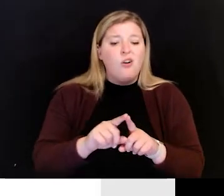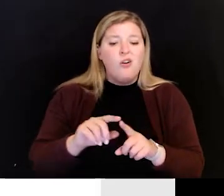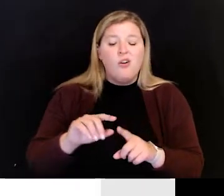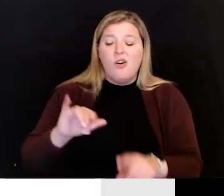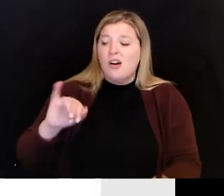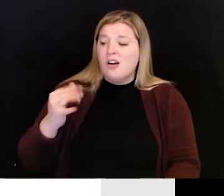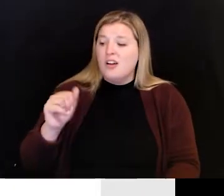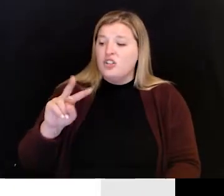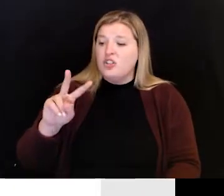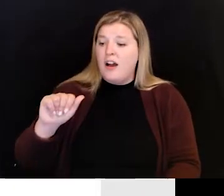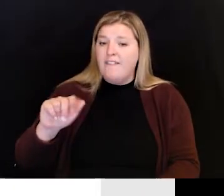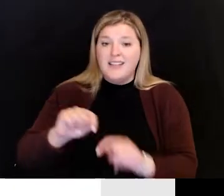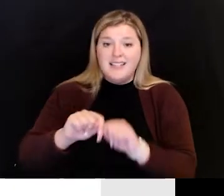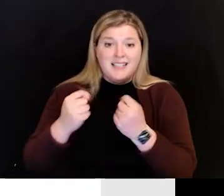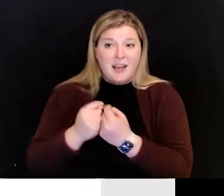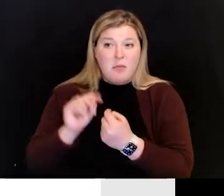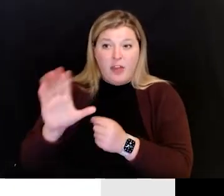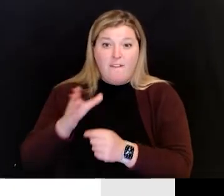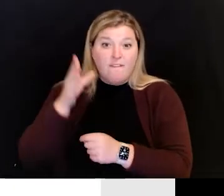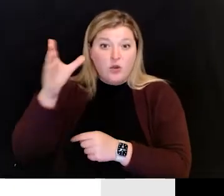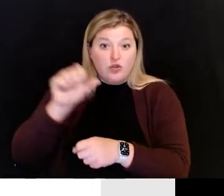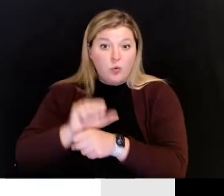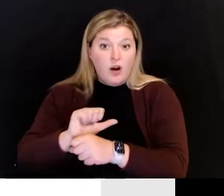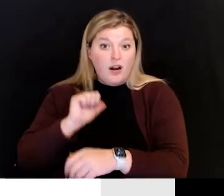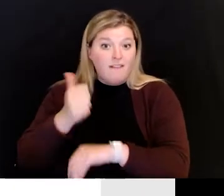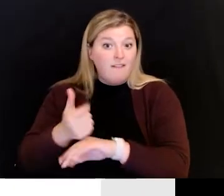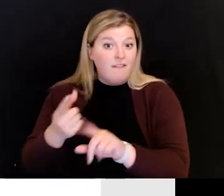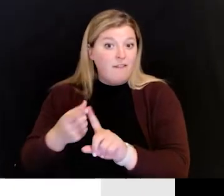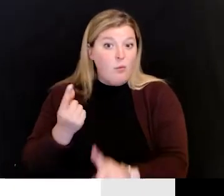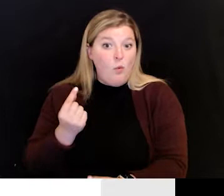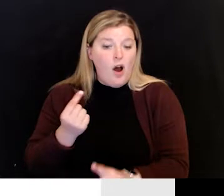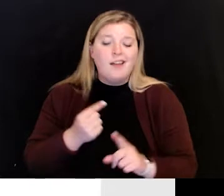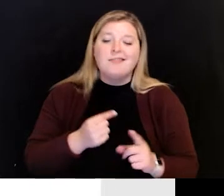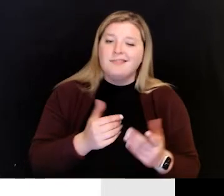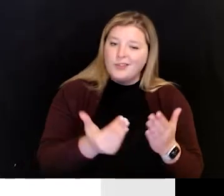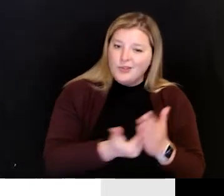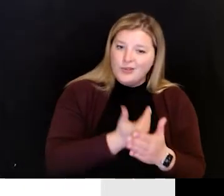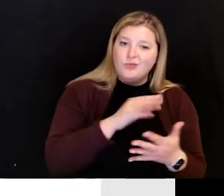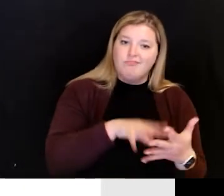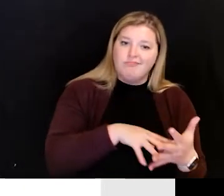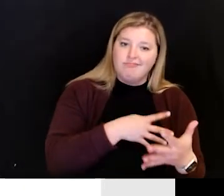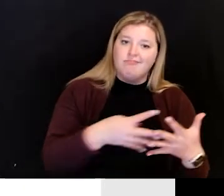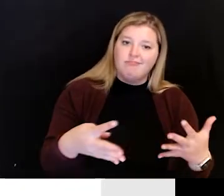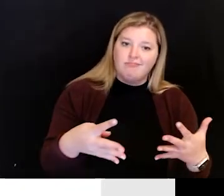could be based off of. Knowing the time investment of building something